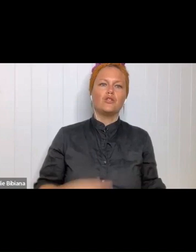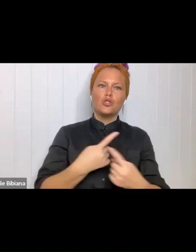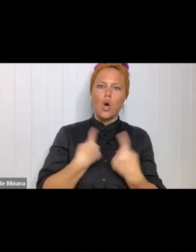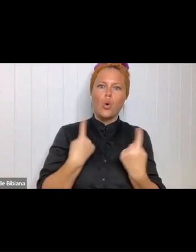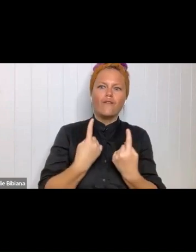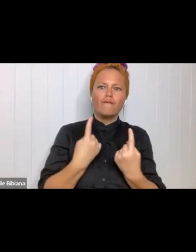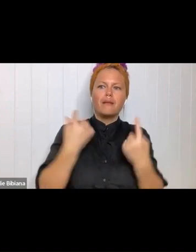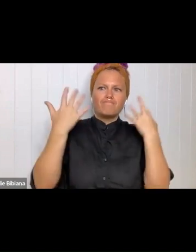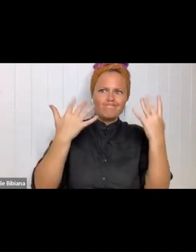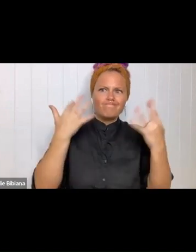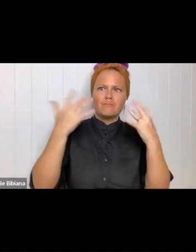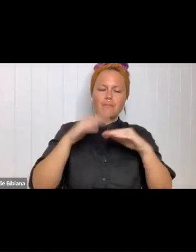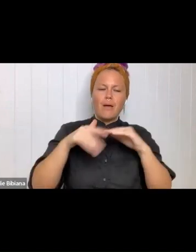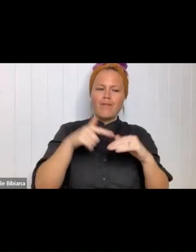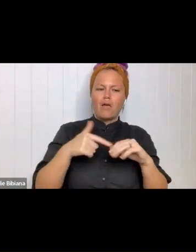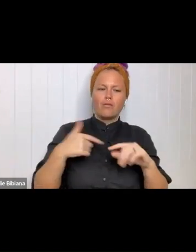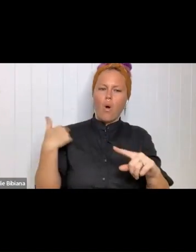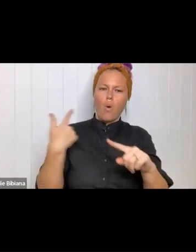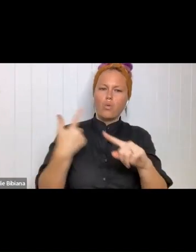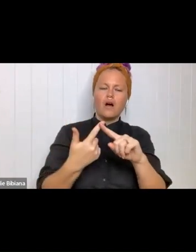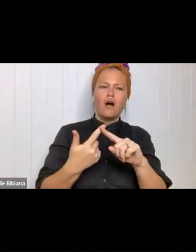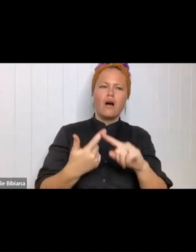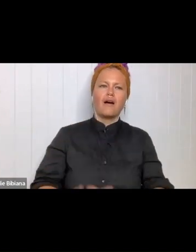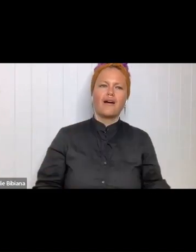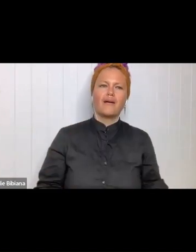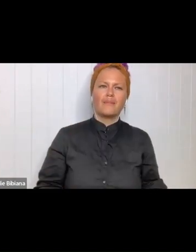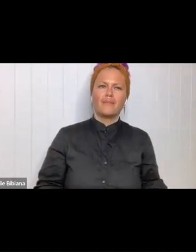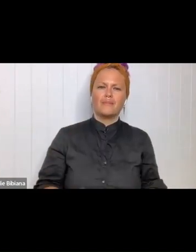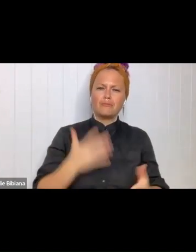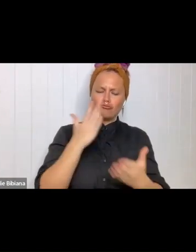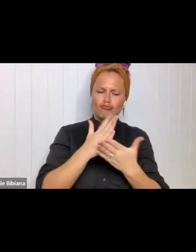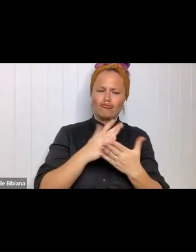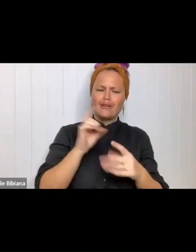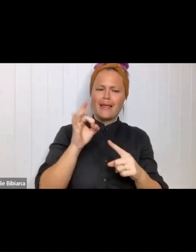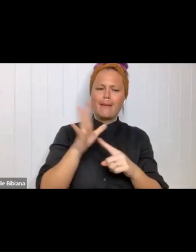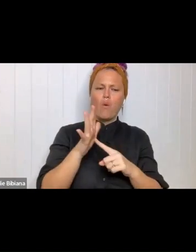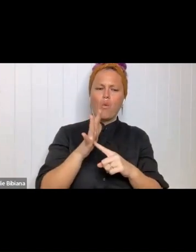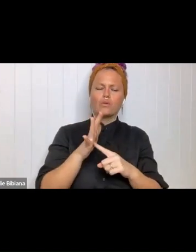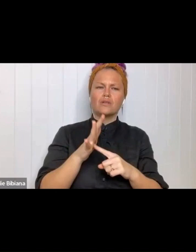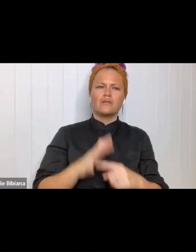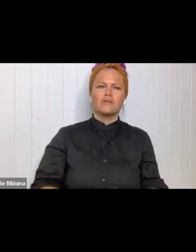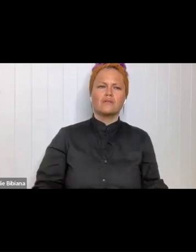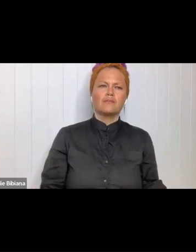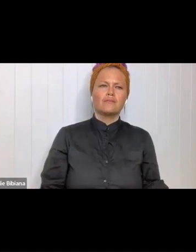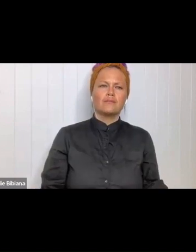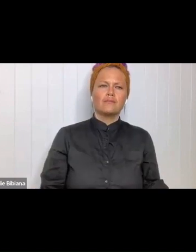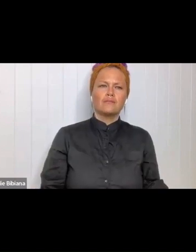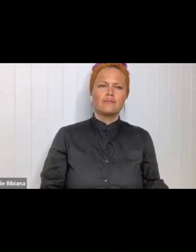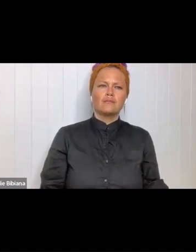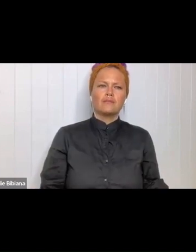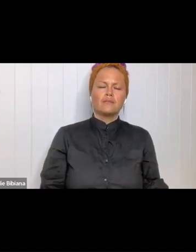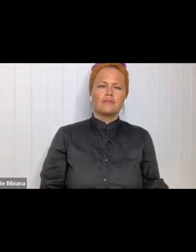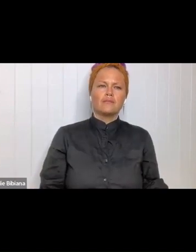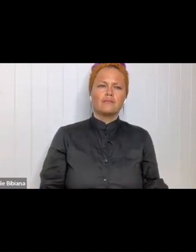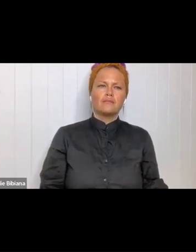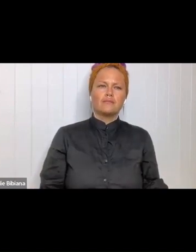time, which has been really important. Yeah, I could talk